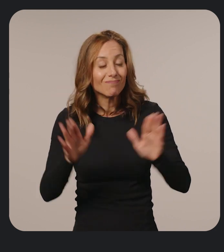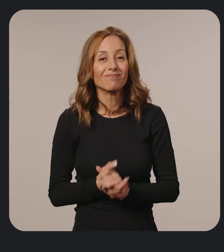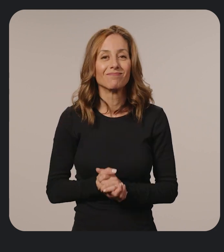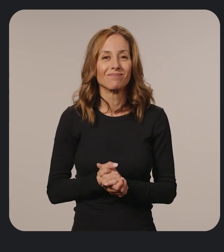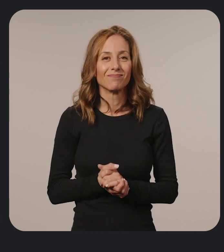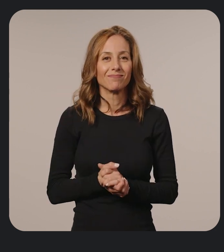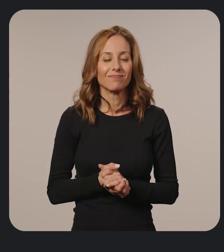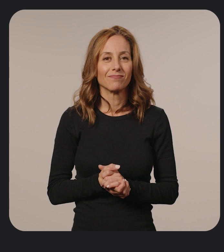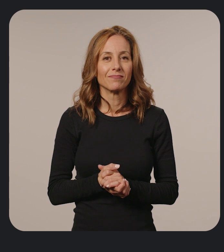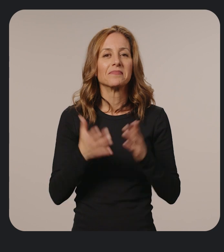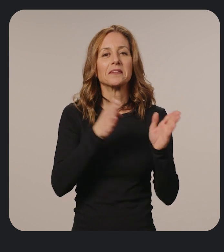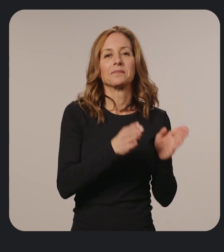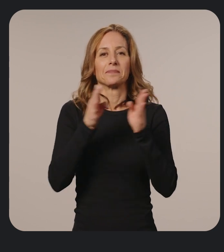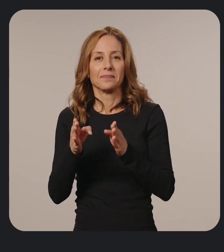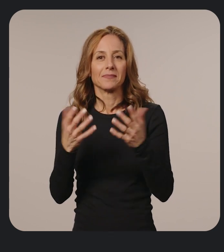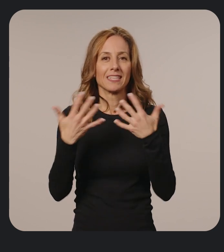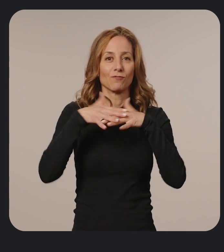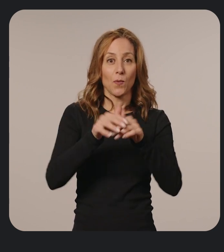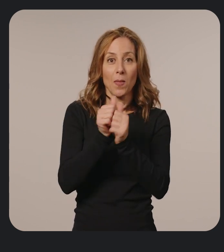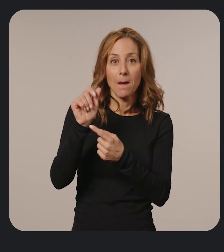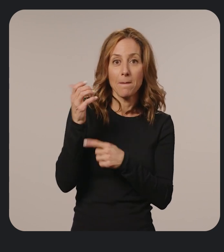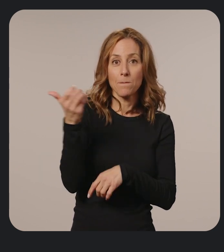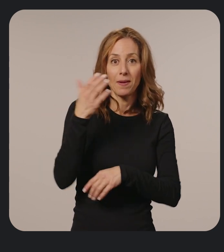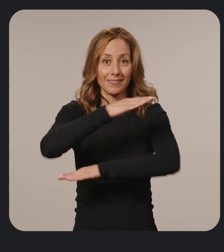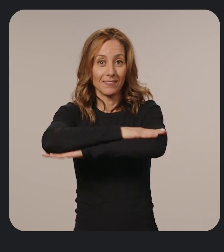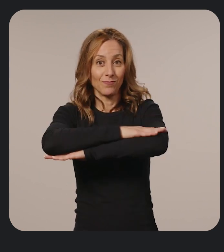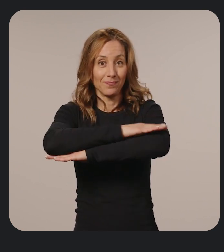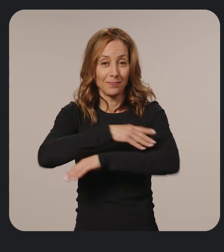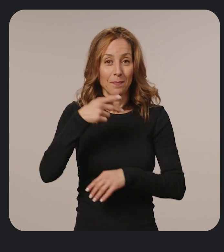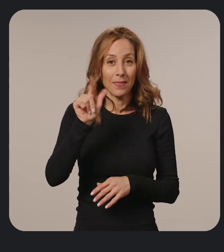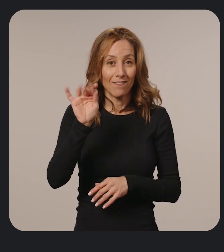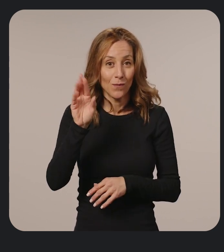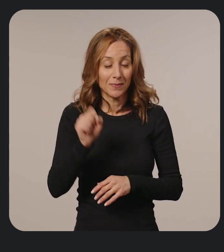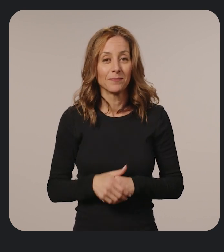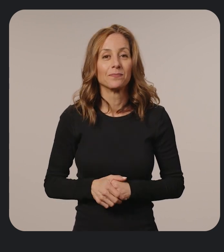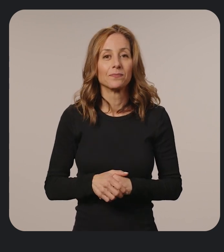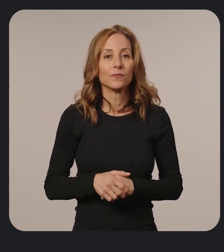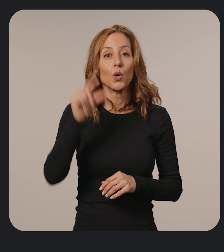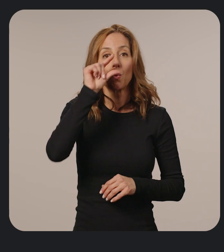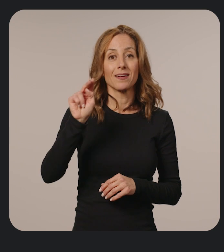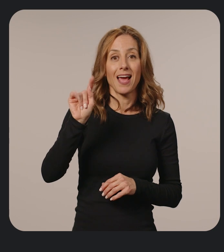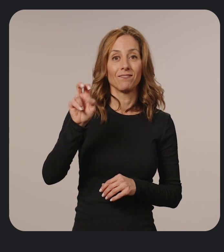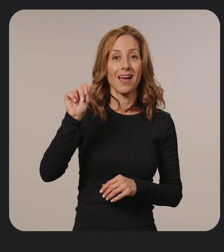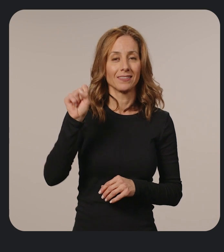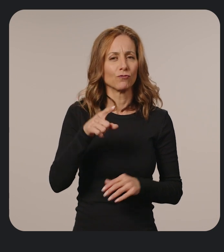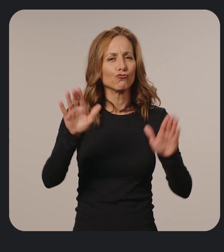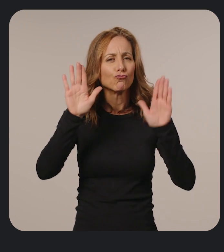And that's working great. Let's move on to integration with the mobile and desktop platforms.